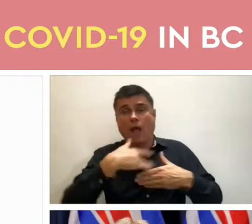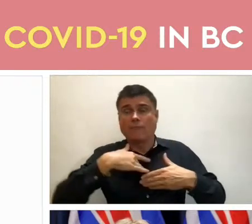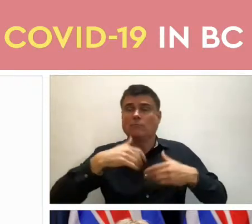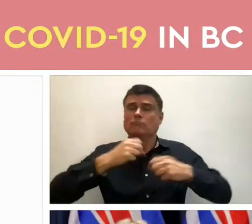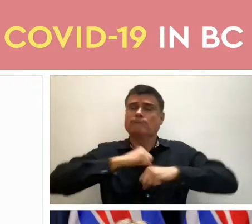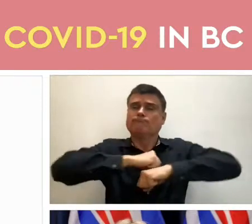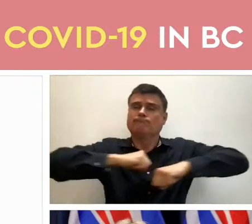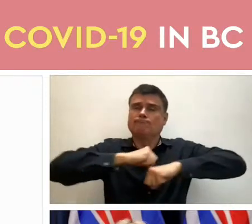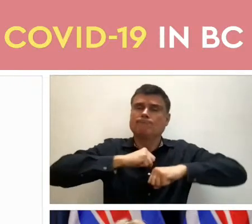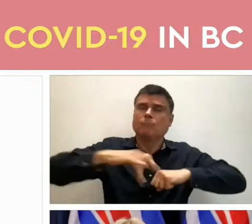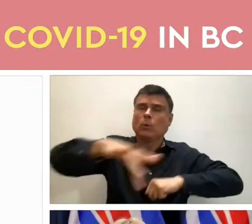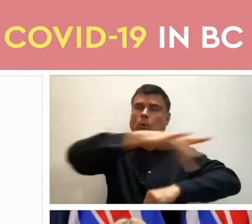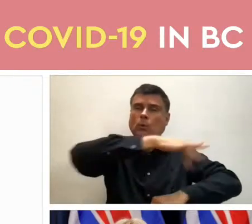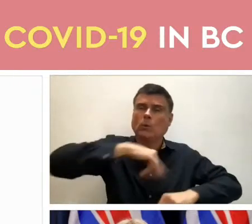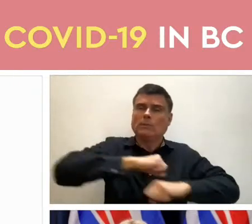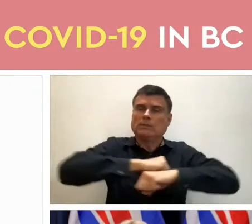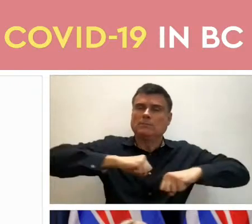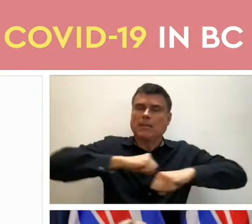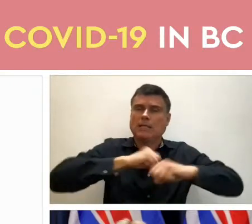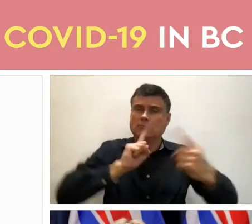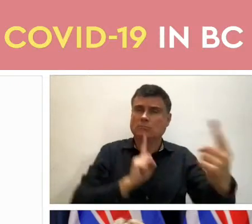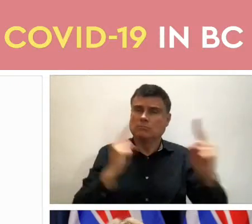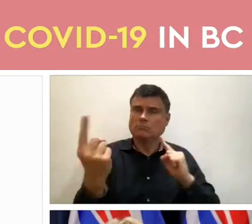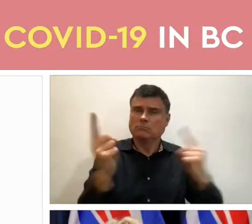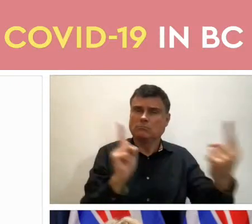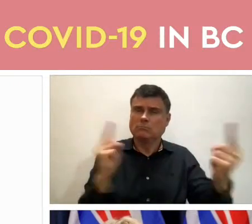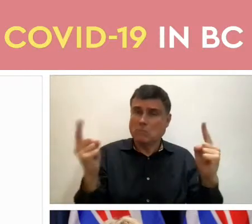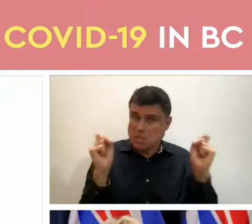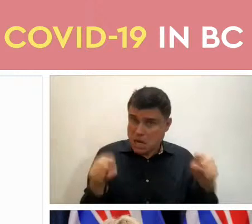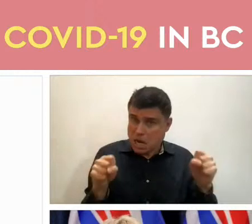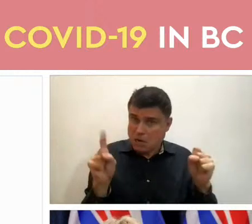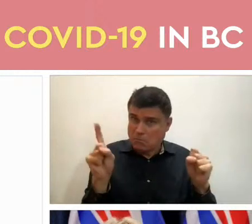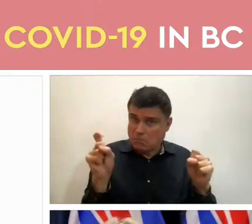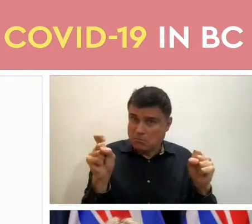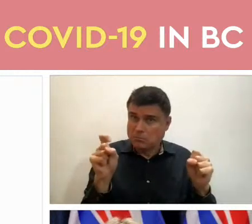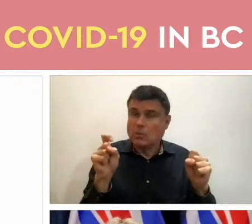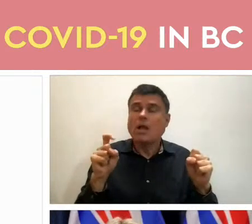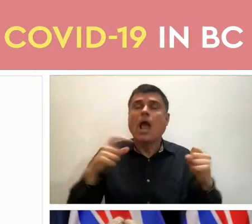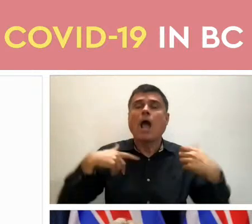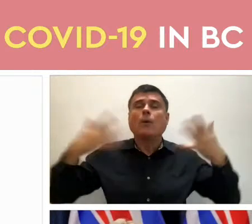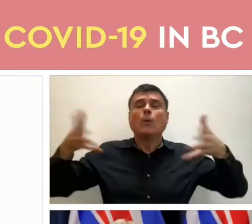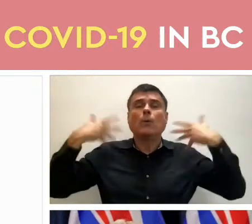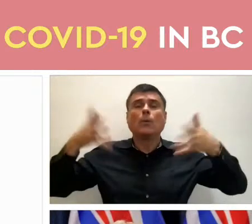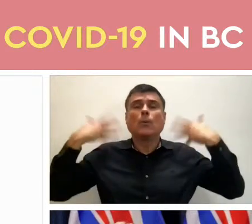safely gather? Is there ventilation? Is the things you can do to